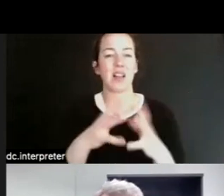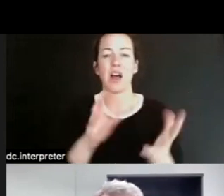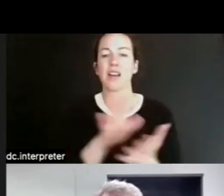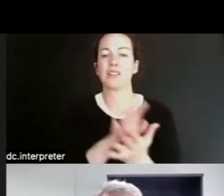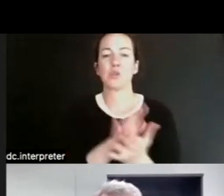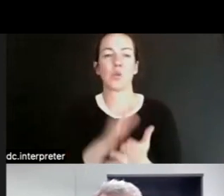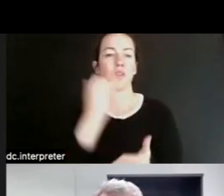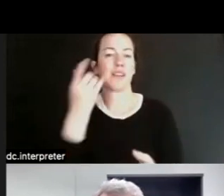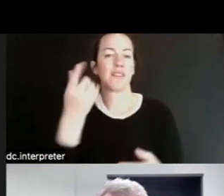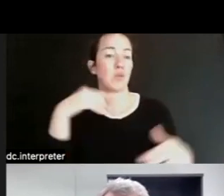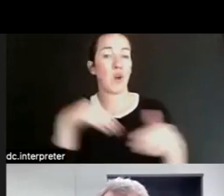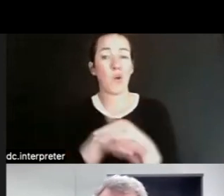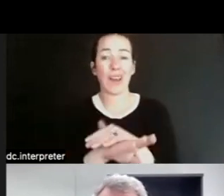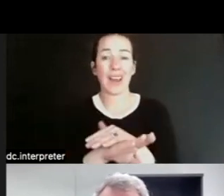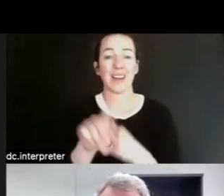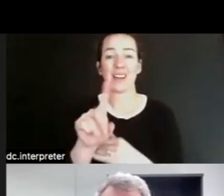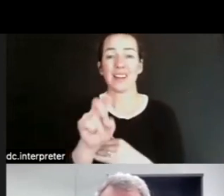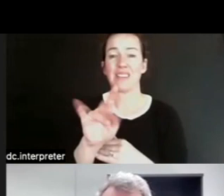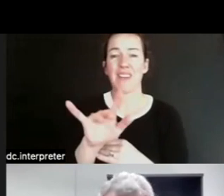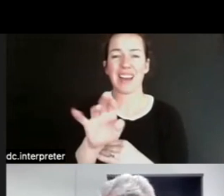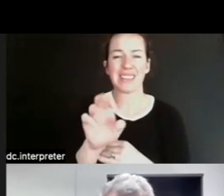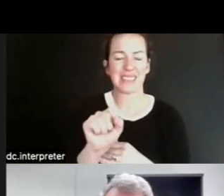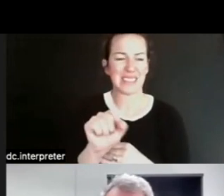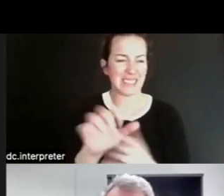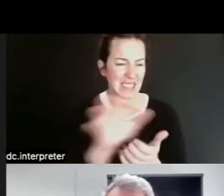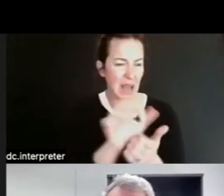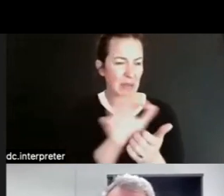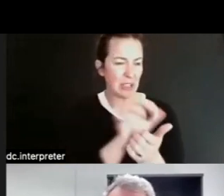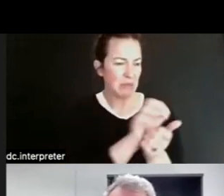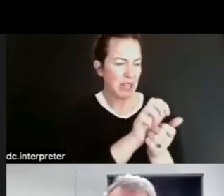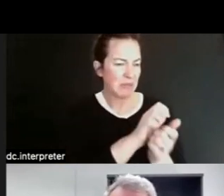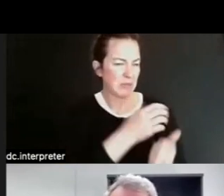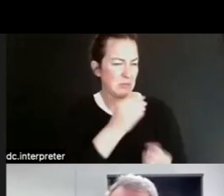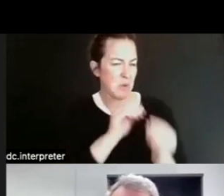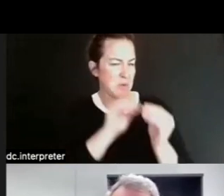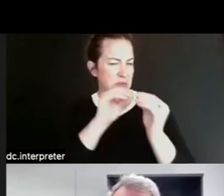go in and you know devices are being you know damaged at a higher rates or or there needs